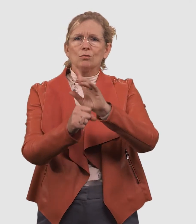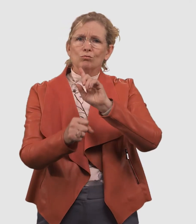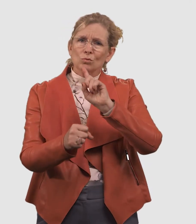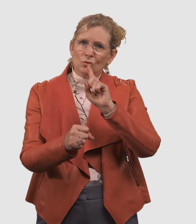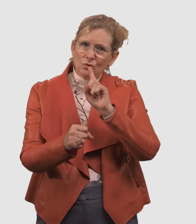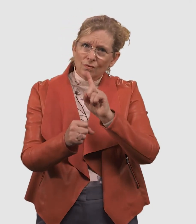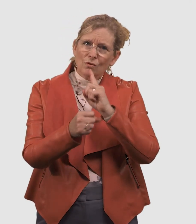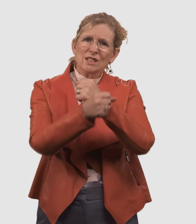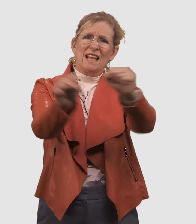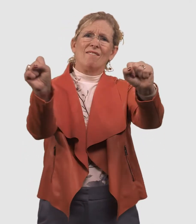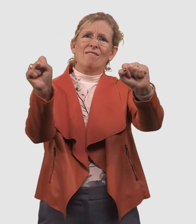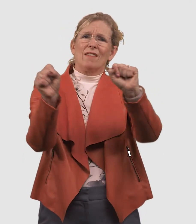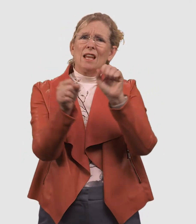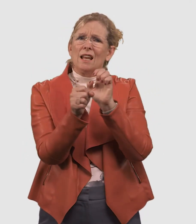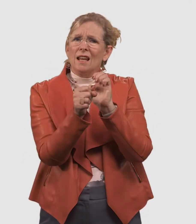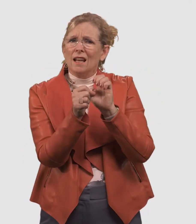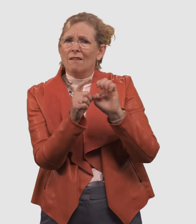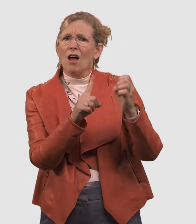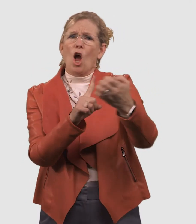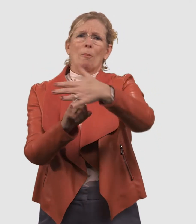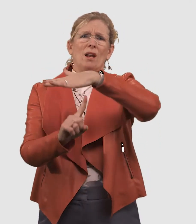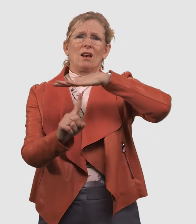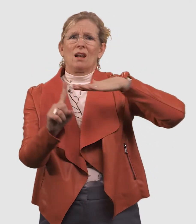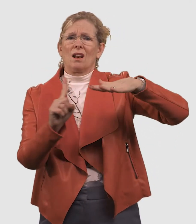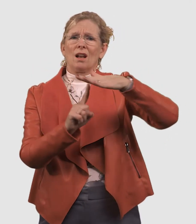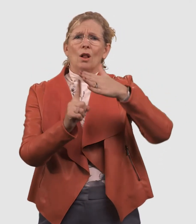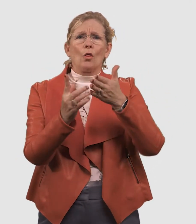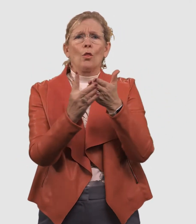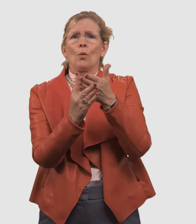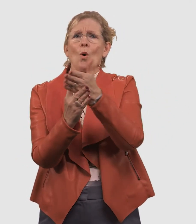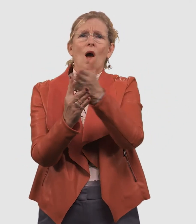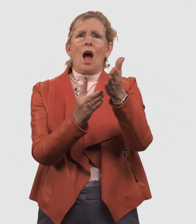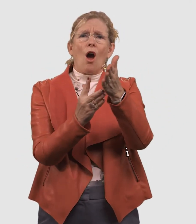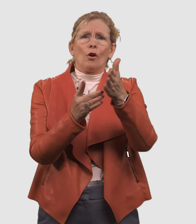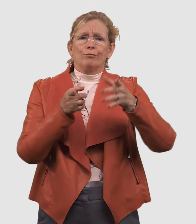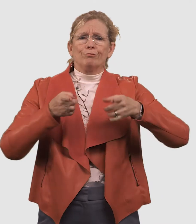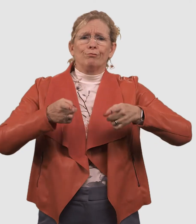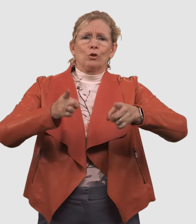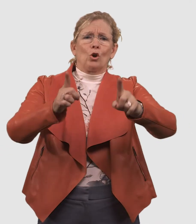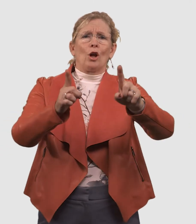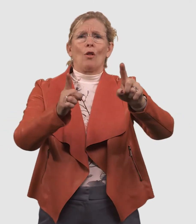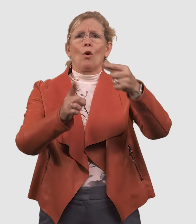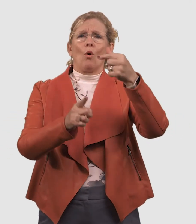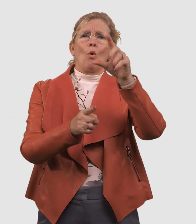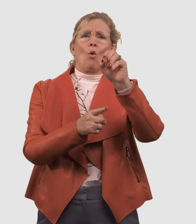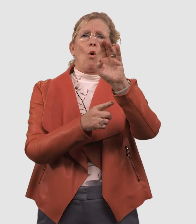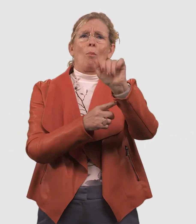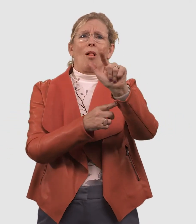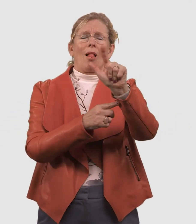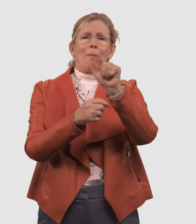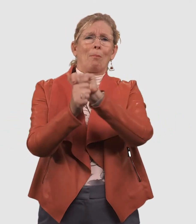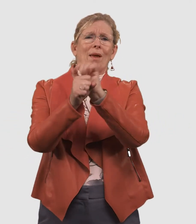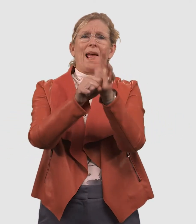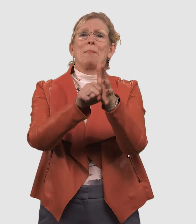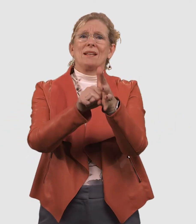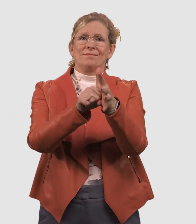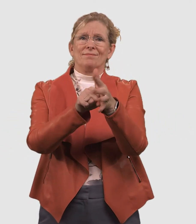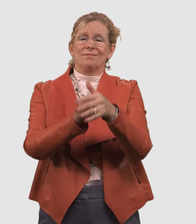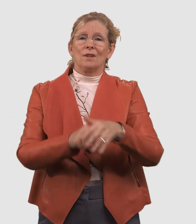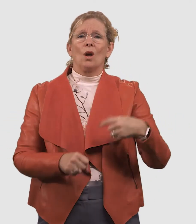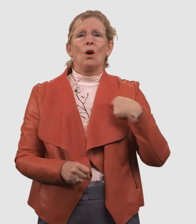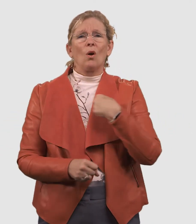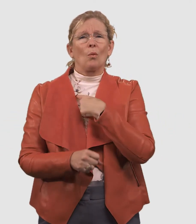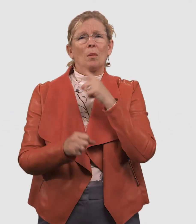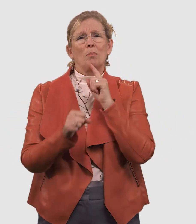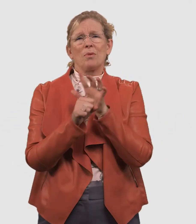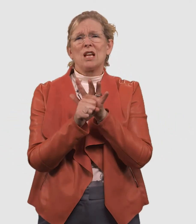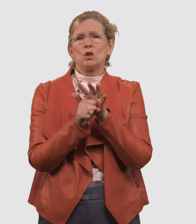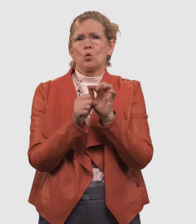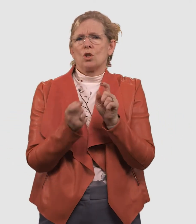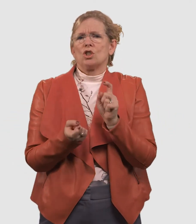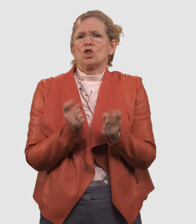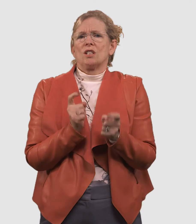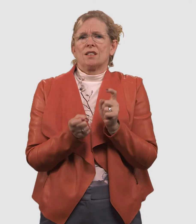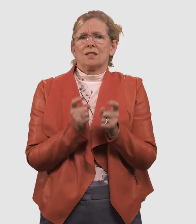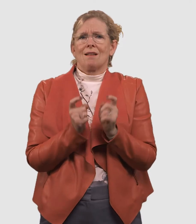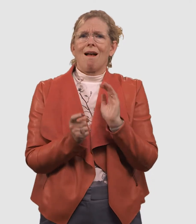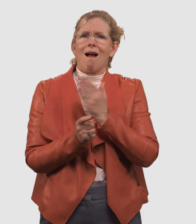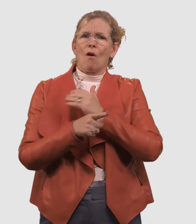RIT remains committed to ensuring a safe environment throughout the duration of the global pandemic.